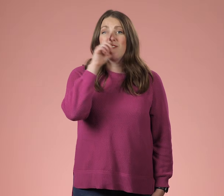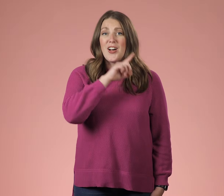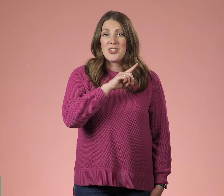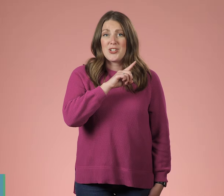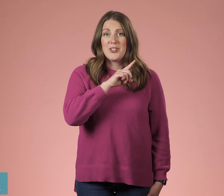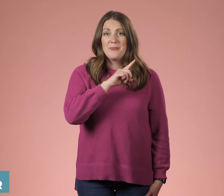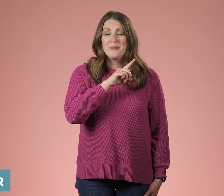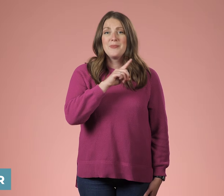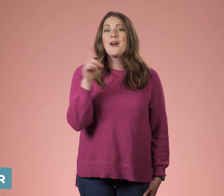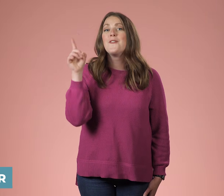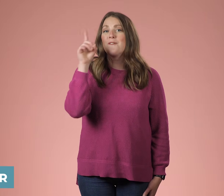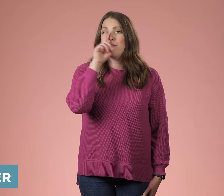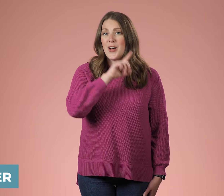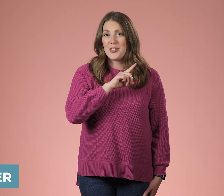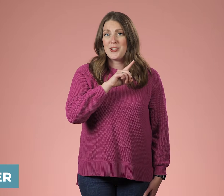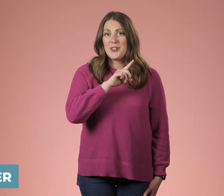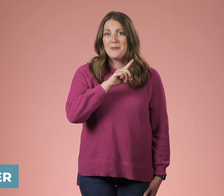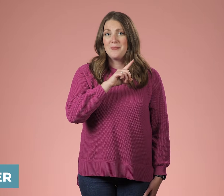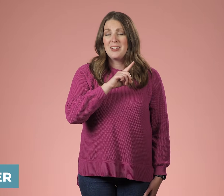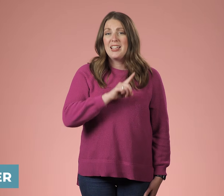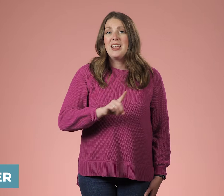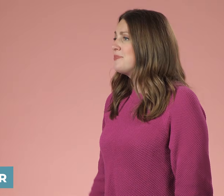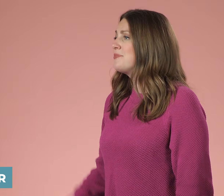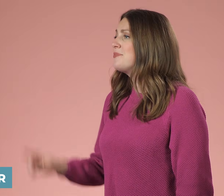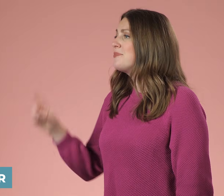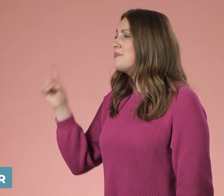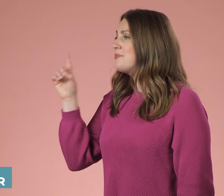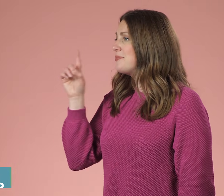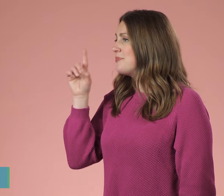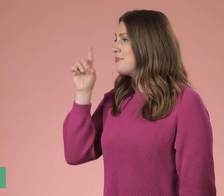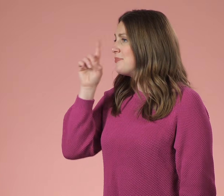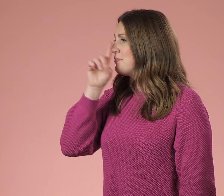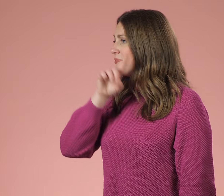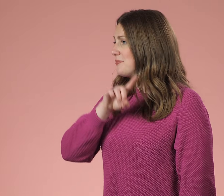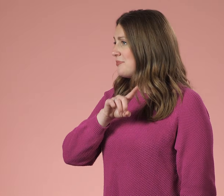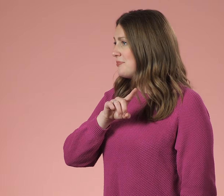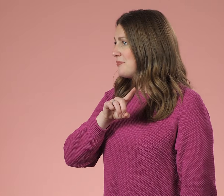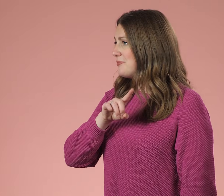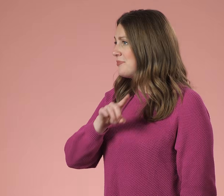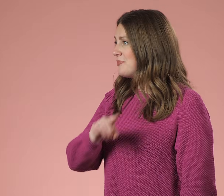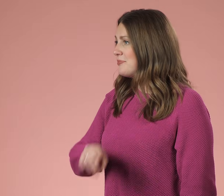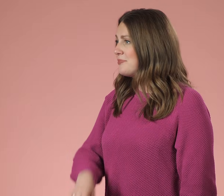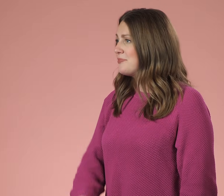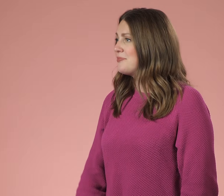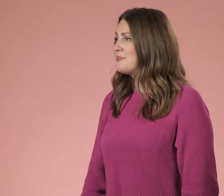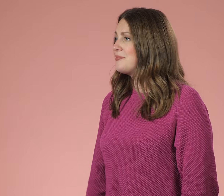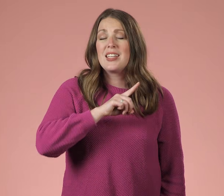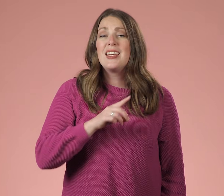Foster. The index finger is brushing up against your nose.